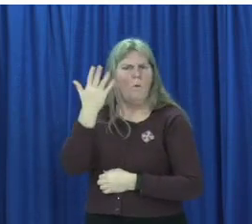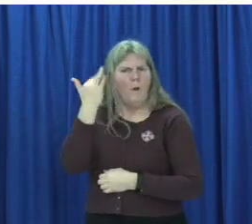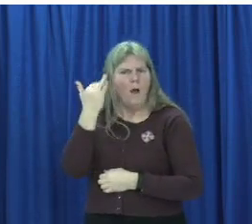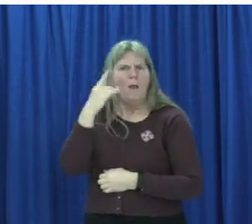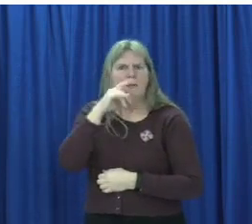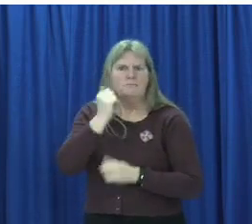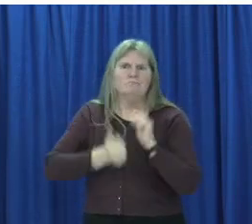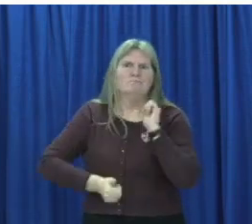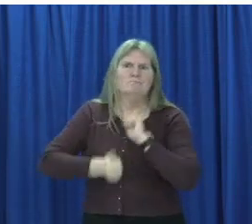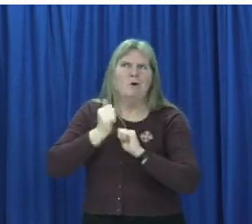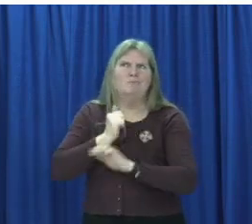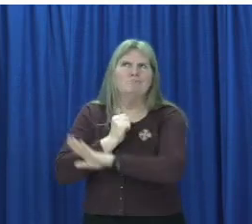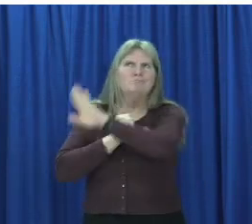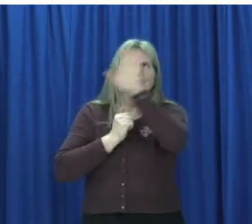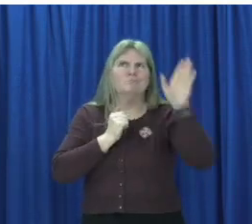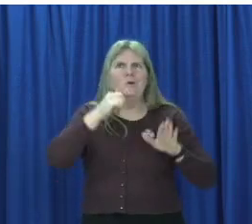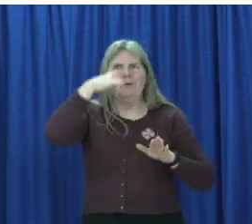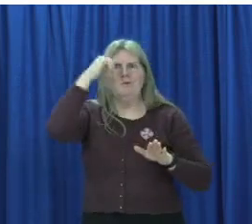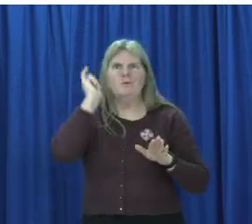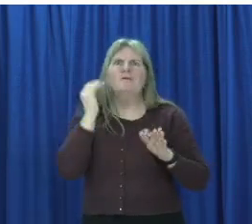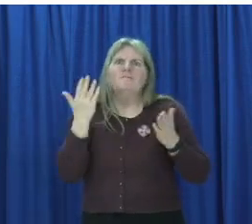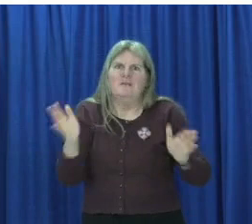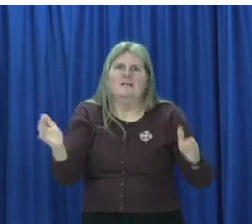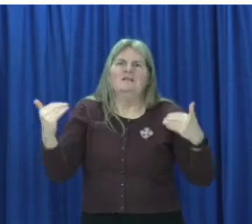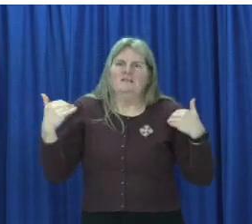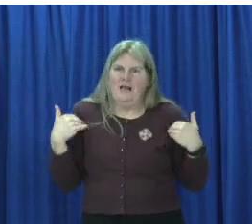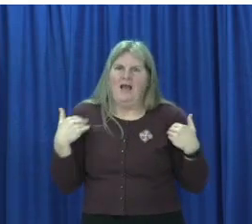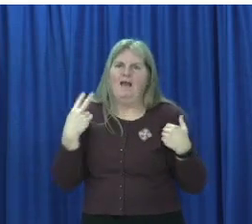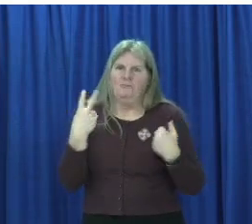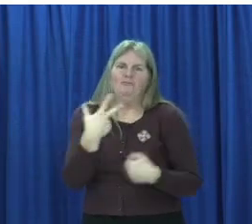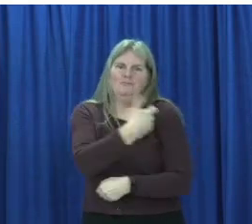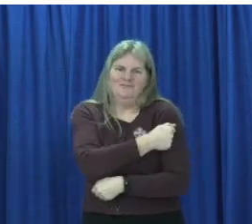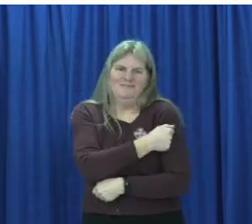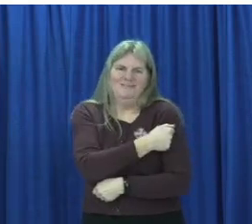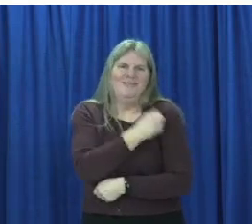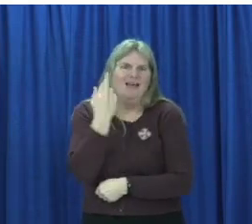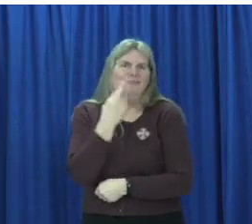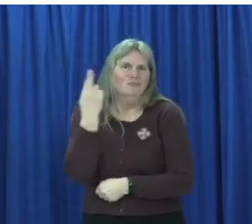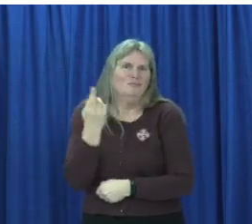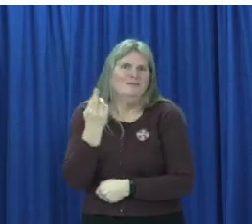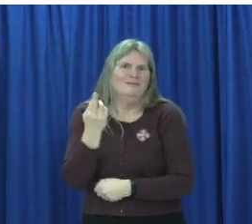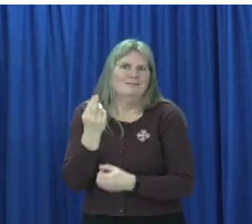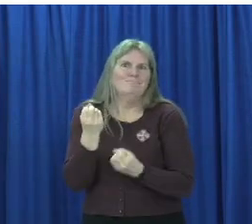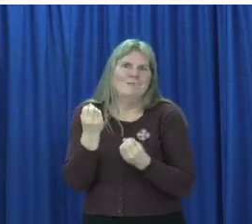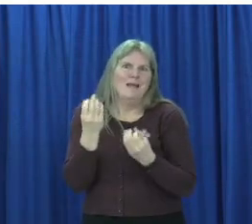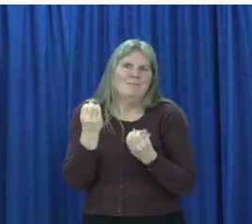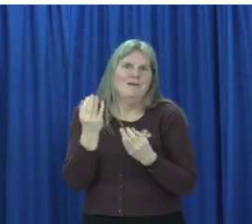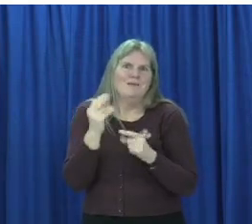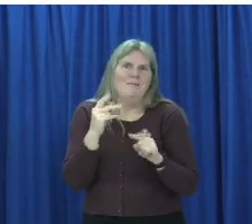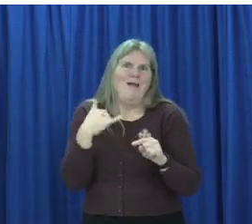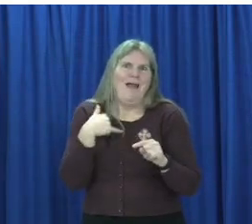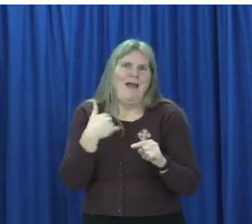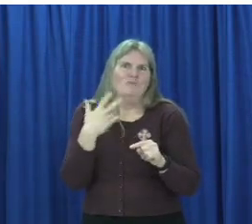of the population now has received two doses of vaccine. So this is the largest group of the population, and we would expect that